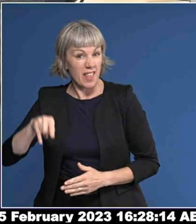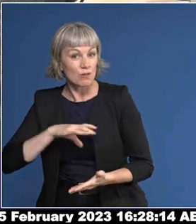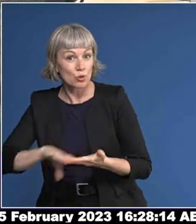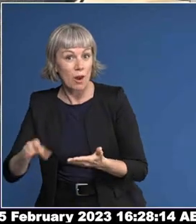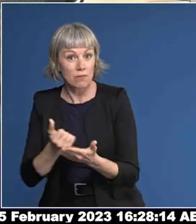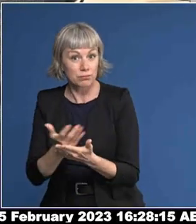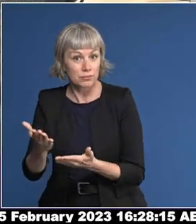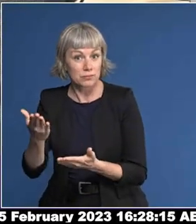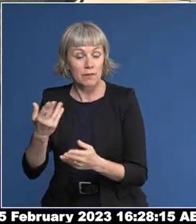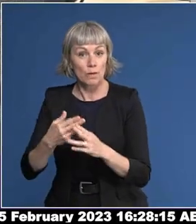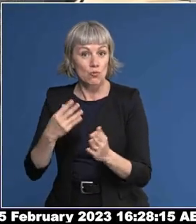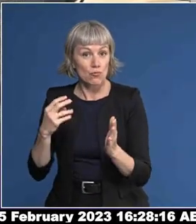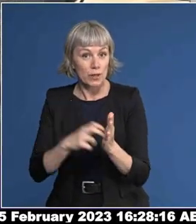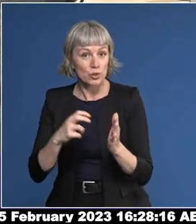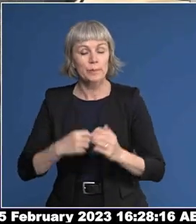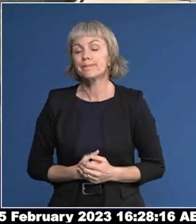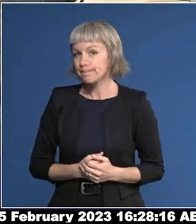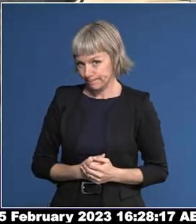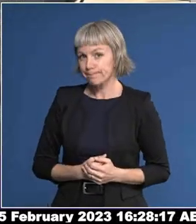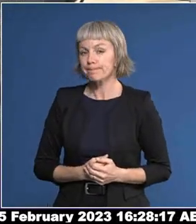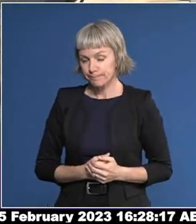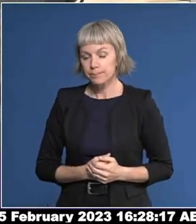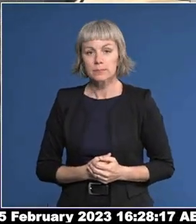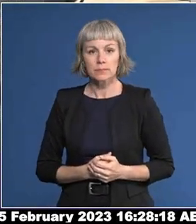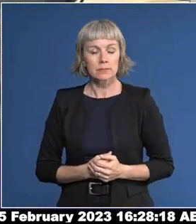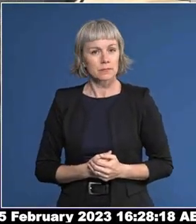What do your members see as the benefit or value of registration?